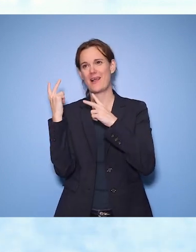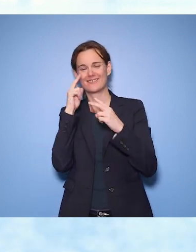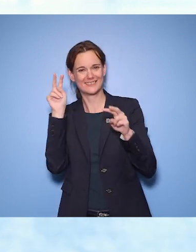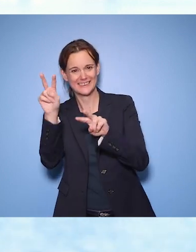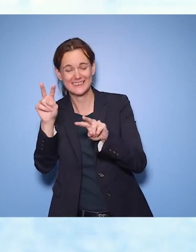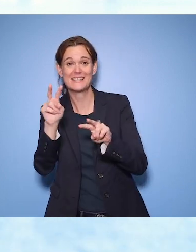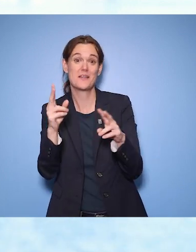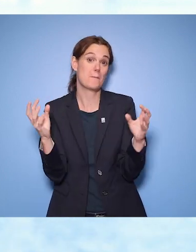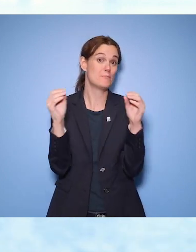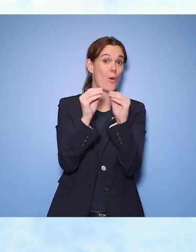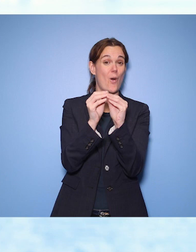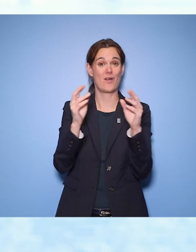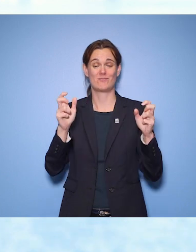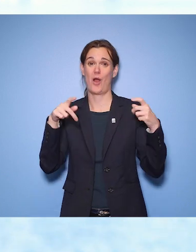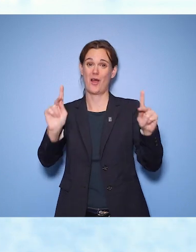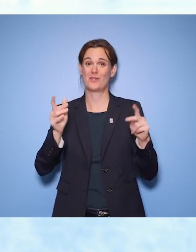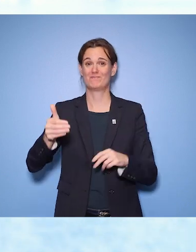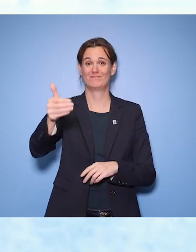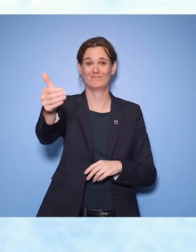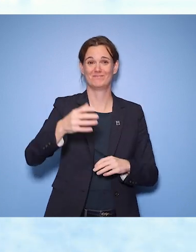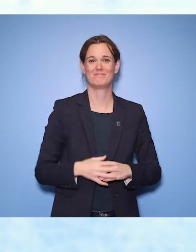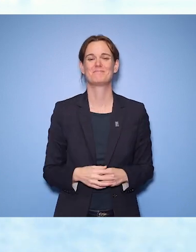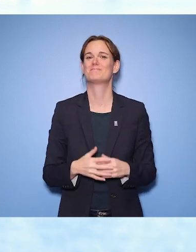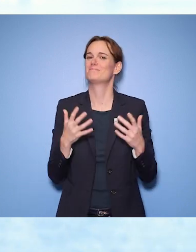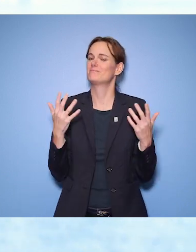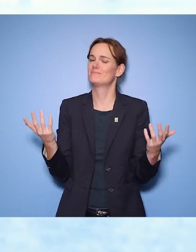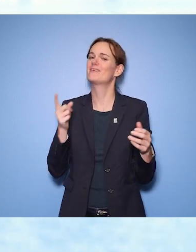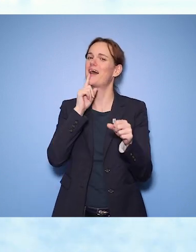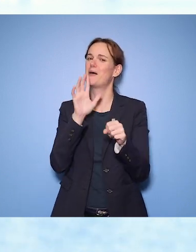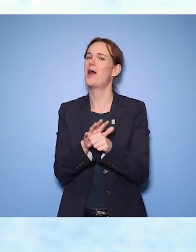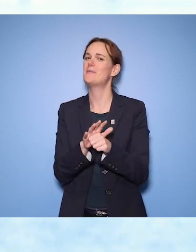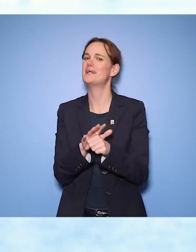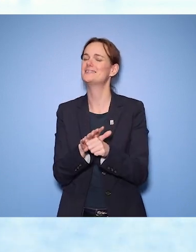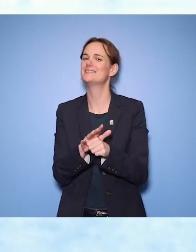look back and think forward, so stay tuned for more opportunities to celebrate. And as